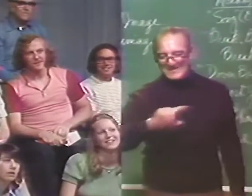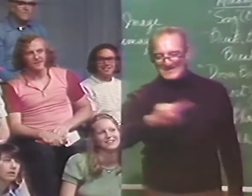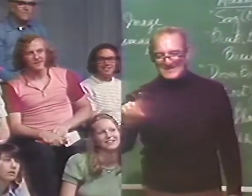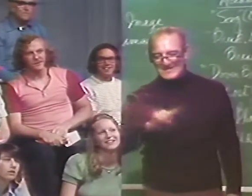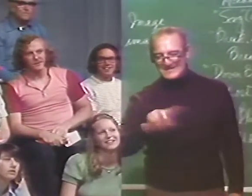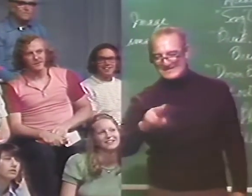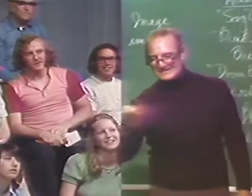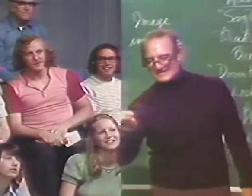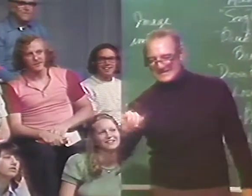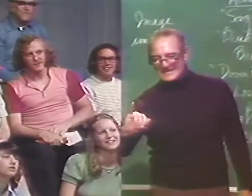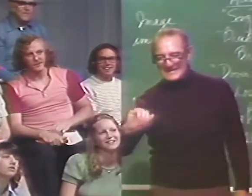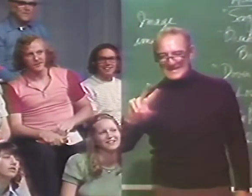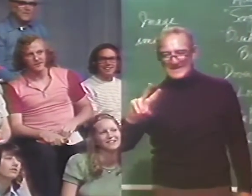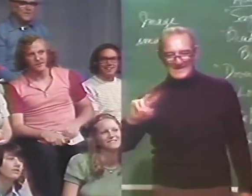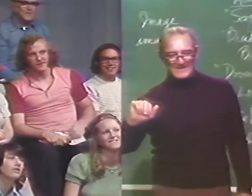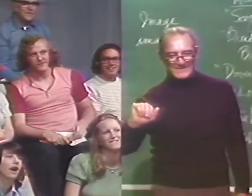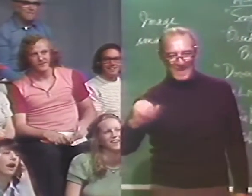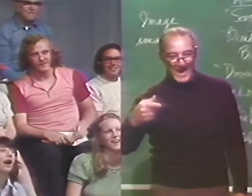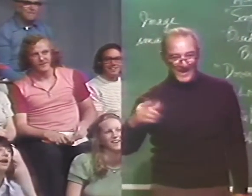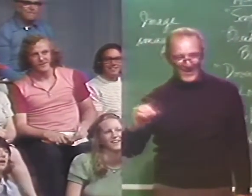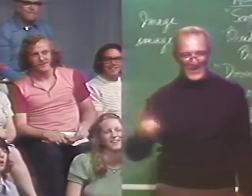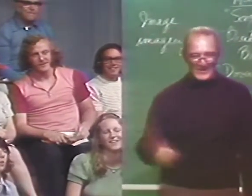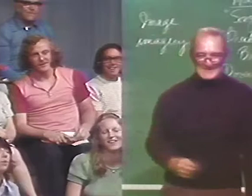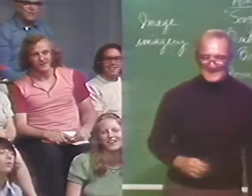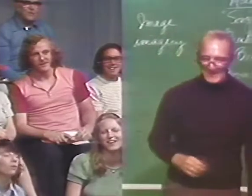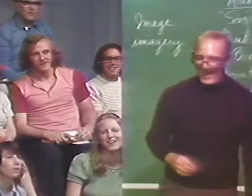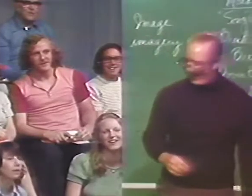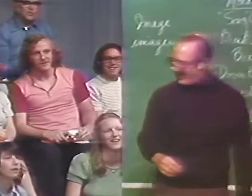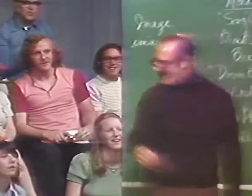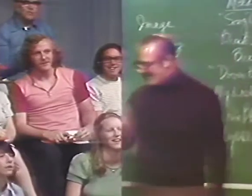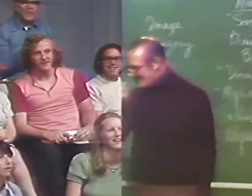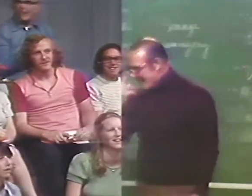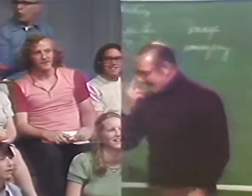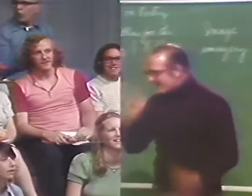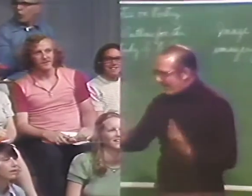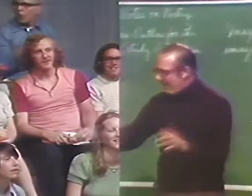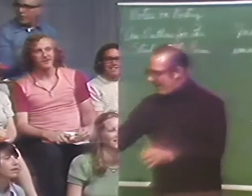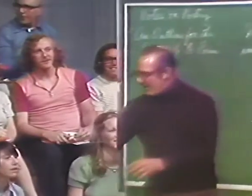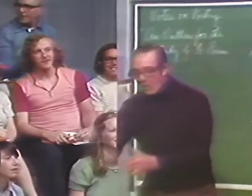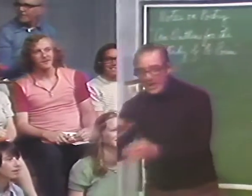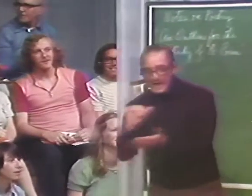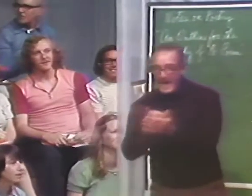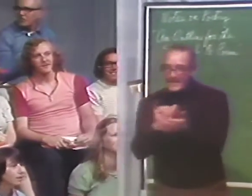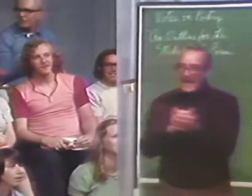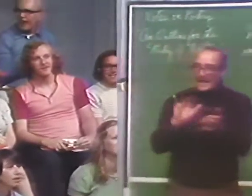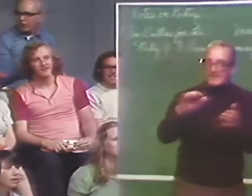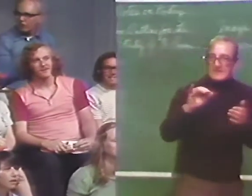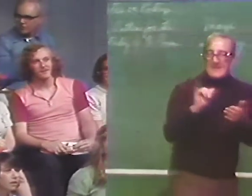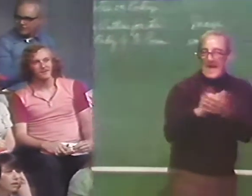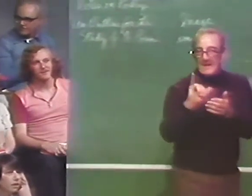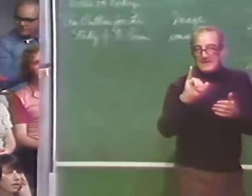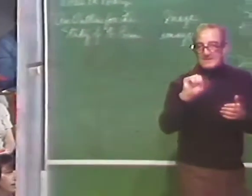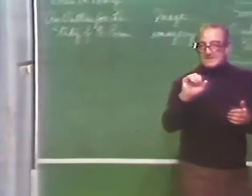"DR. ZHIVAGO." ZHIVAGO. WELL, NOW, THAT--